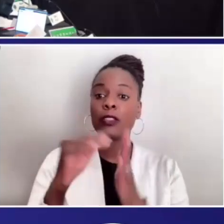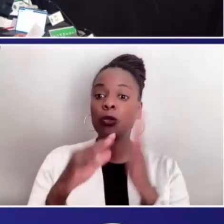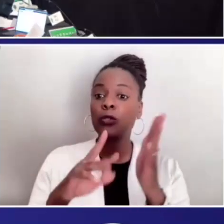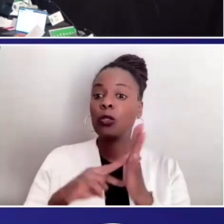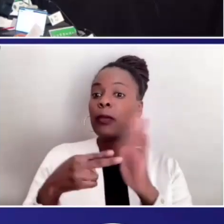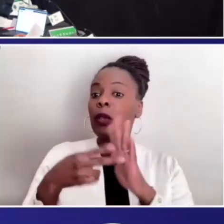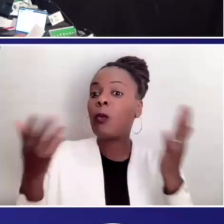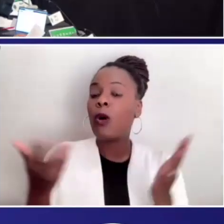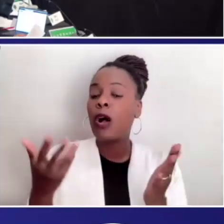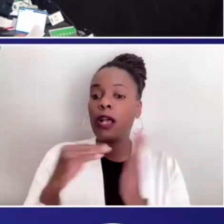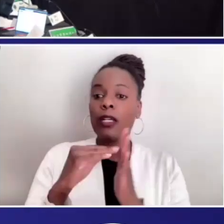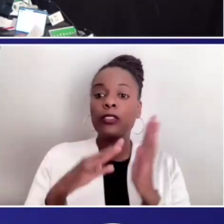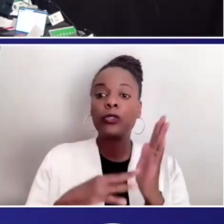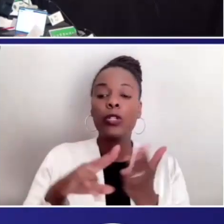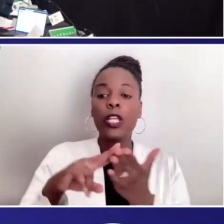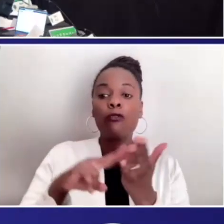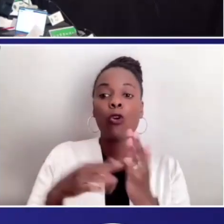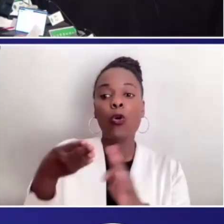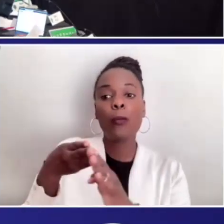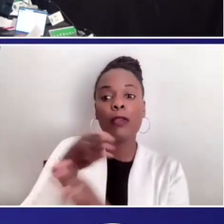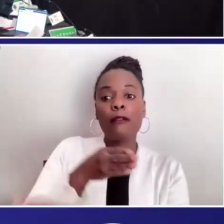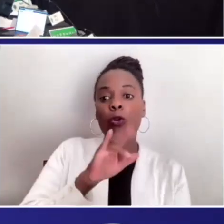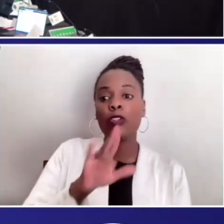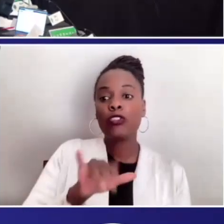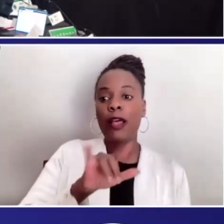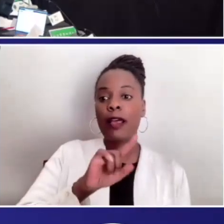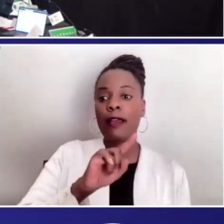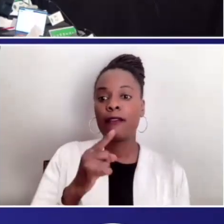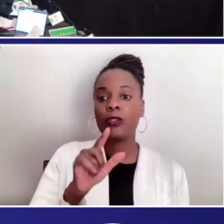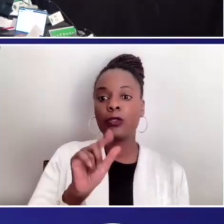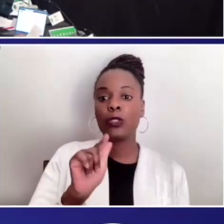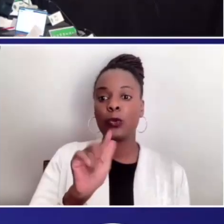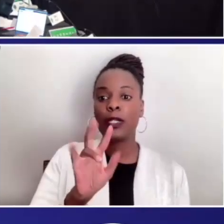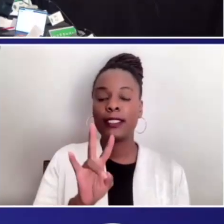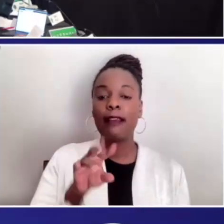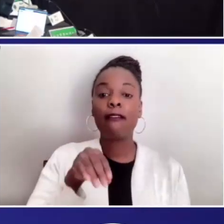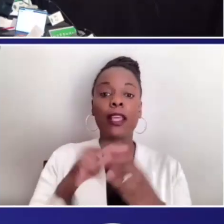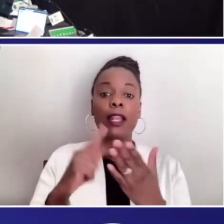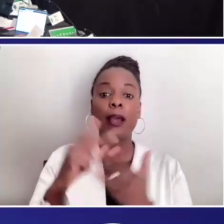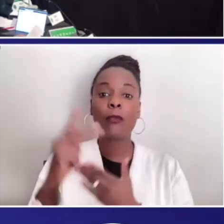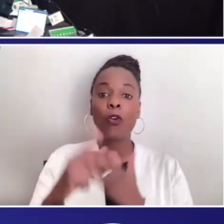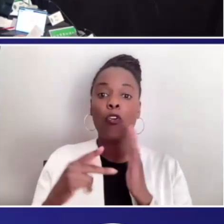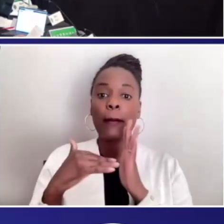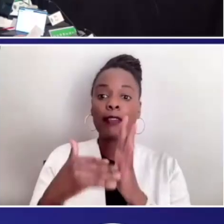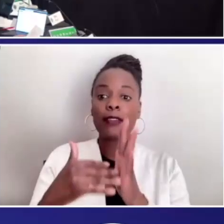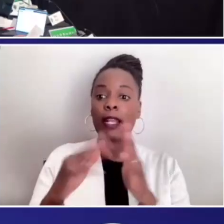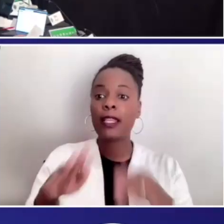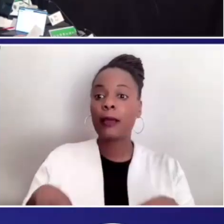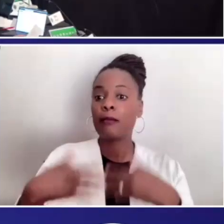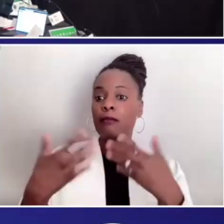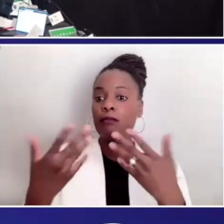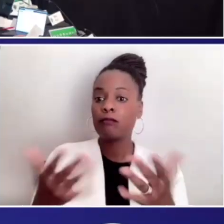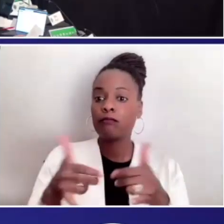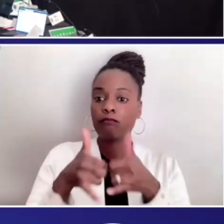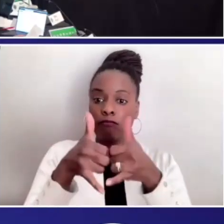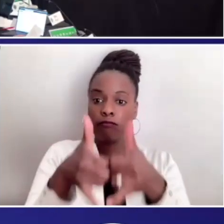enrolled before July 1, 2027, in a program of study that awards a professional degree upon completion of the